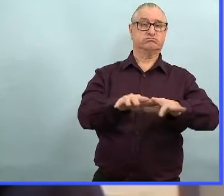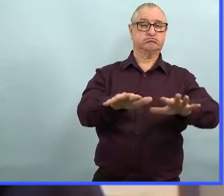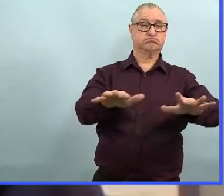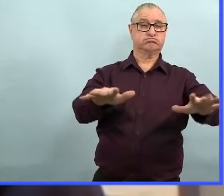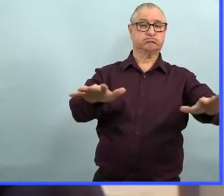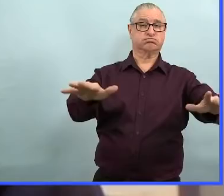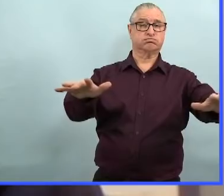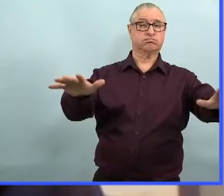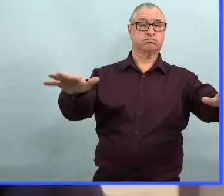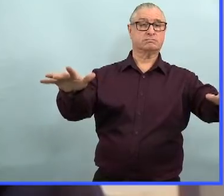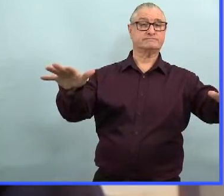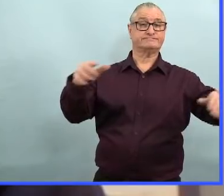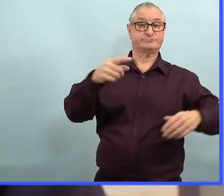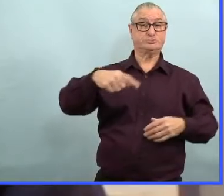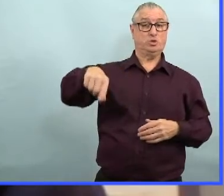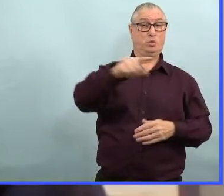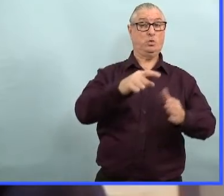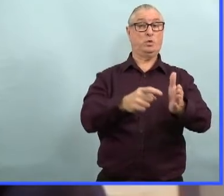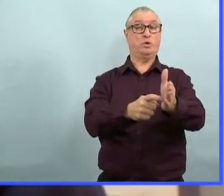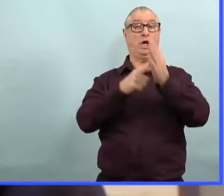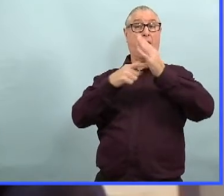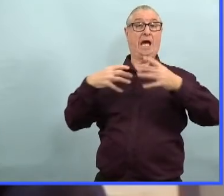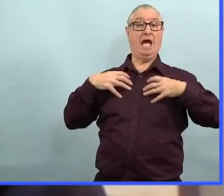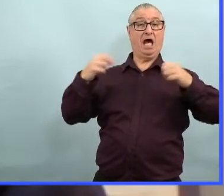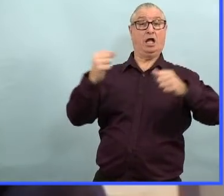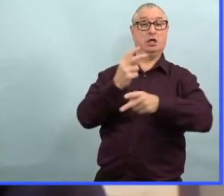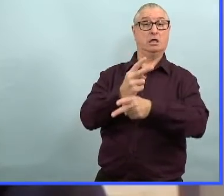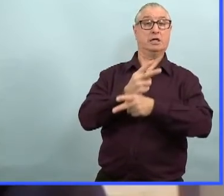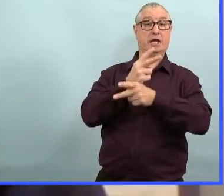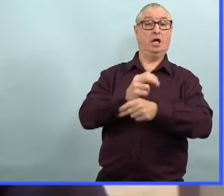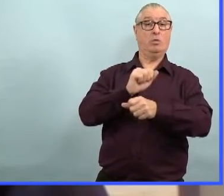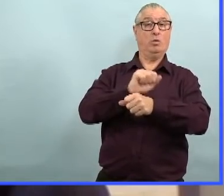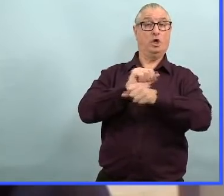and is there any consideration to screening vaccinated healthcare workers